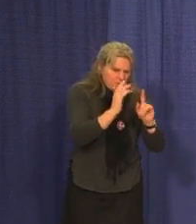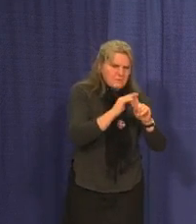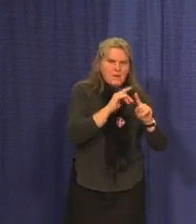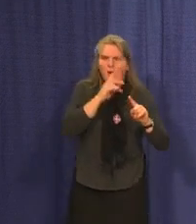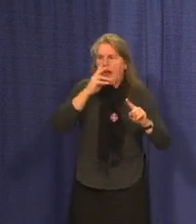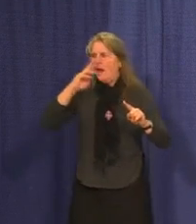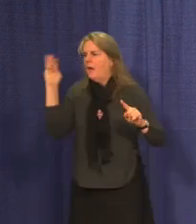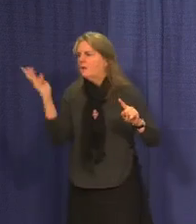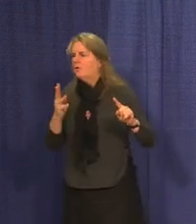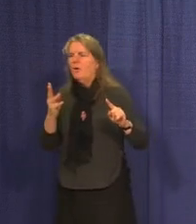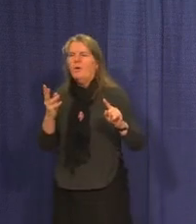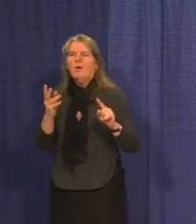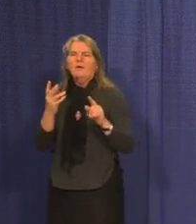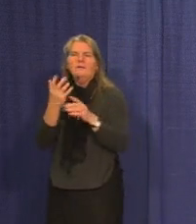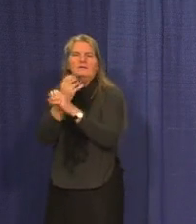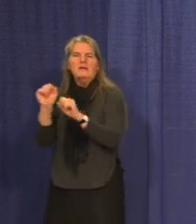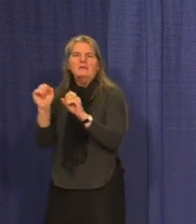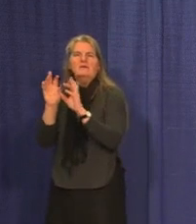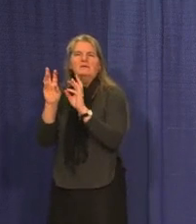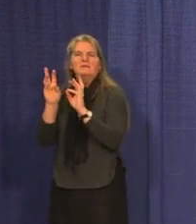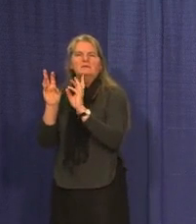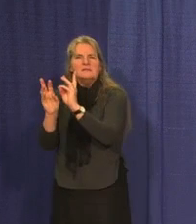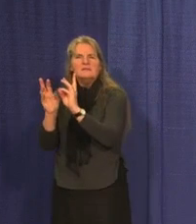pay attention to the rest, we